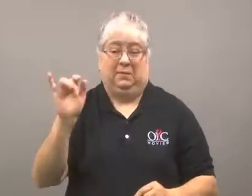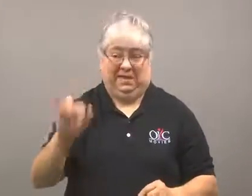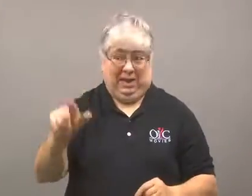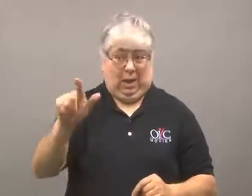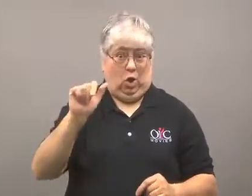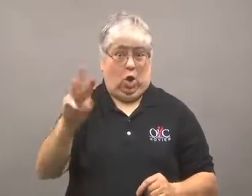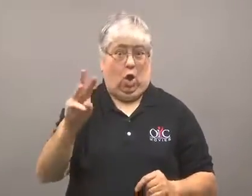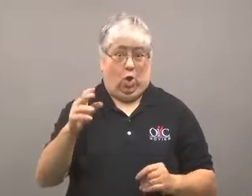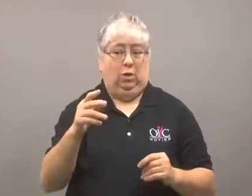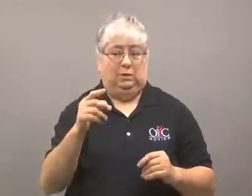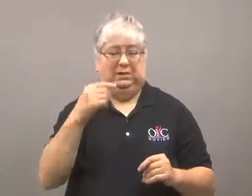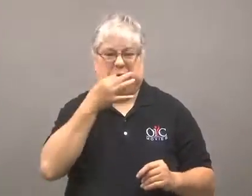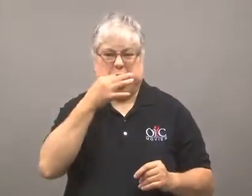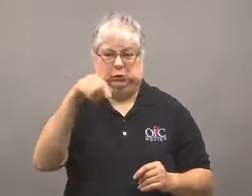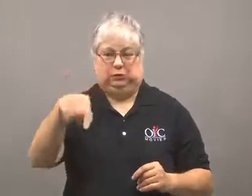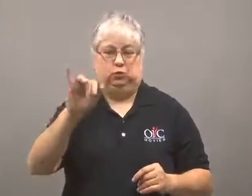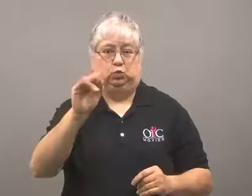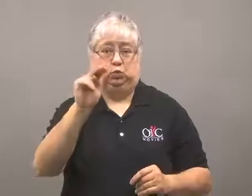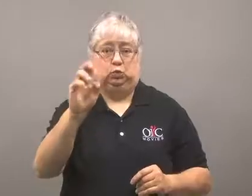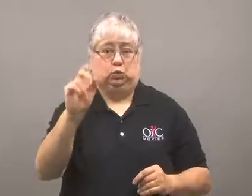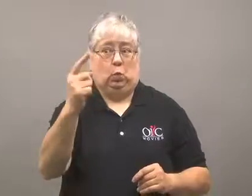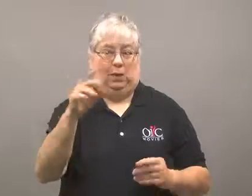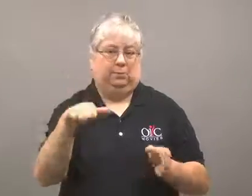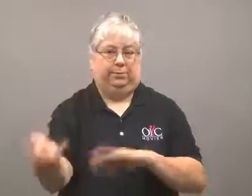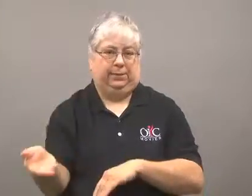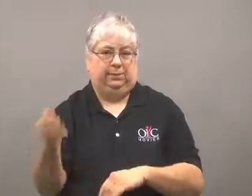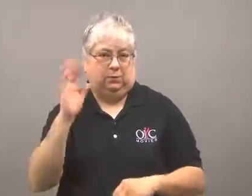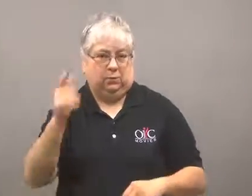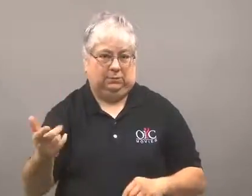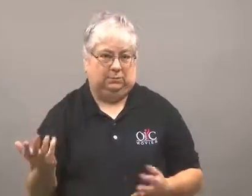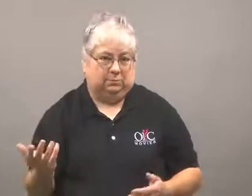This law is due to expire on June 1.